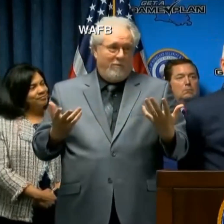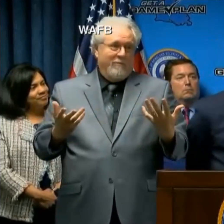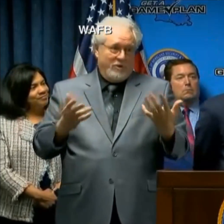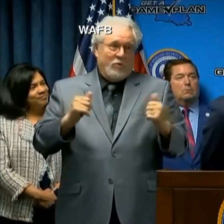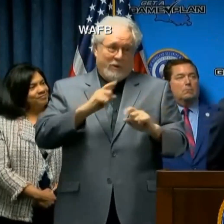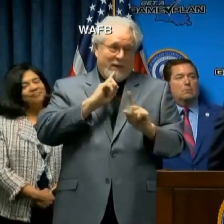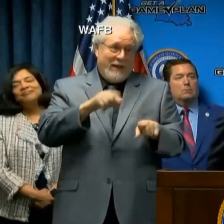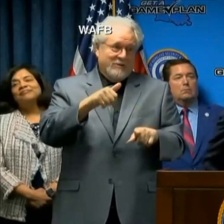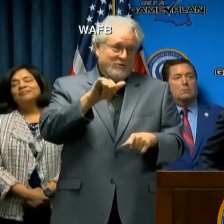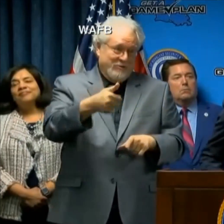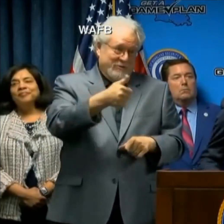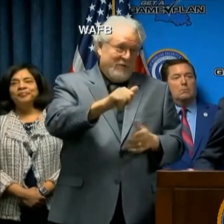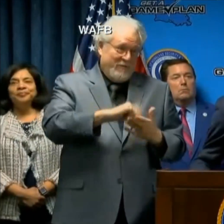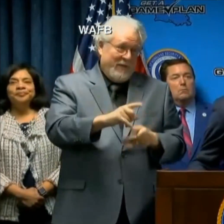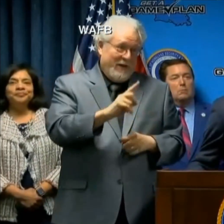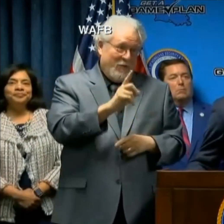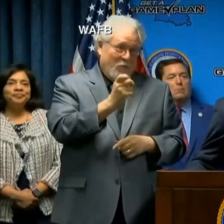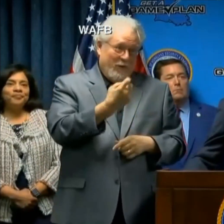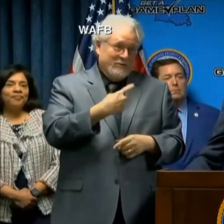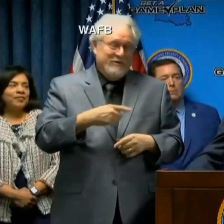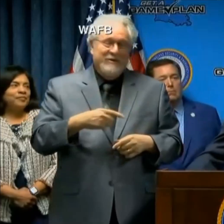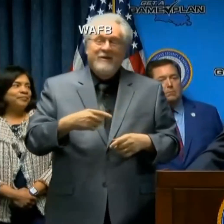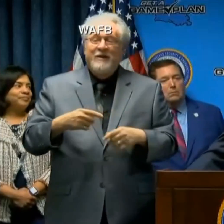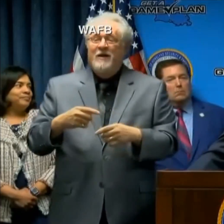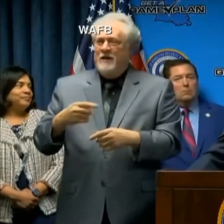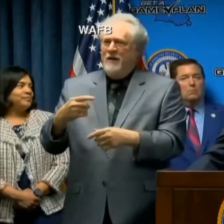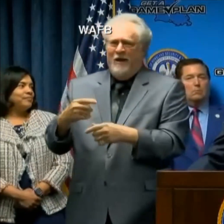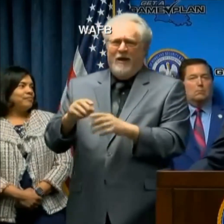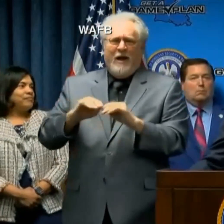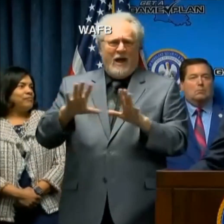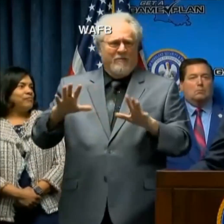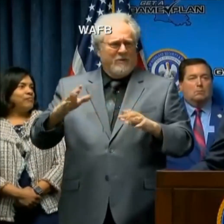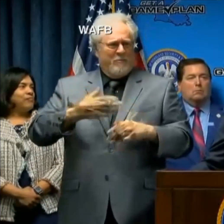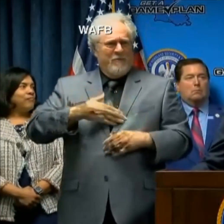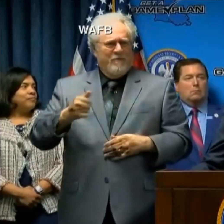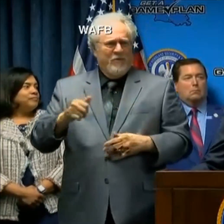that question yeah yes we would obviously prefer that that not happen